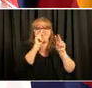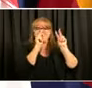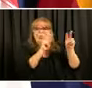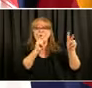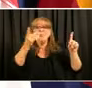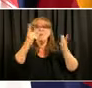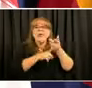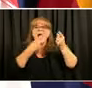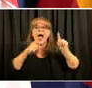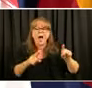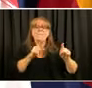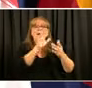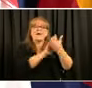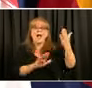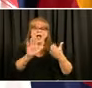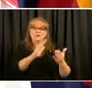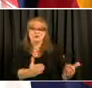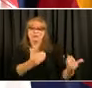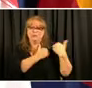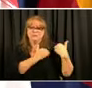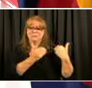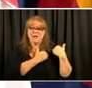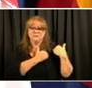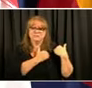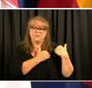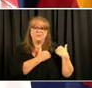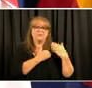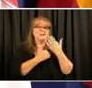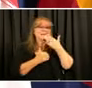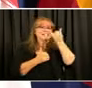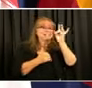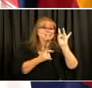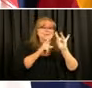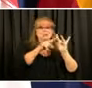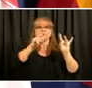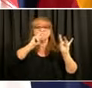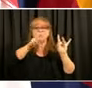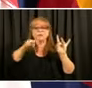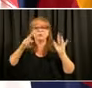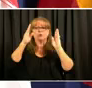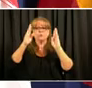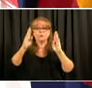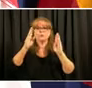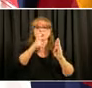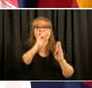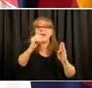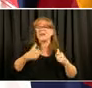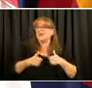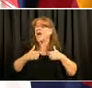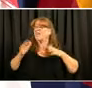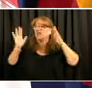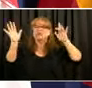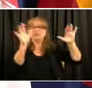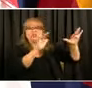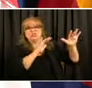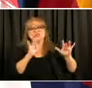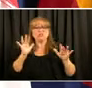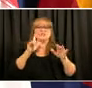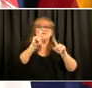olds so though i think there are some differences and there's housing differences as well of course um but yeah we have seen certainly outbreaks that have occurred in k through 12 settings